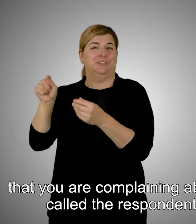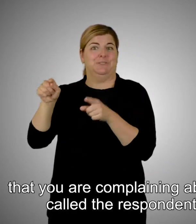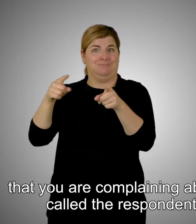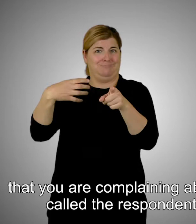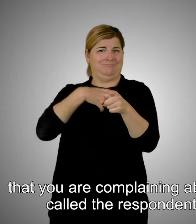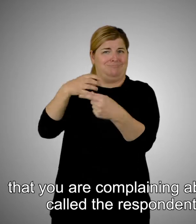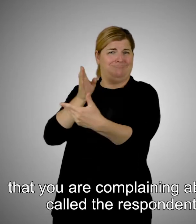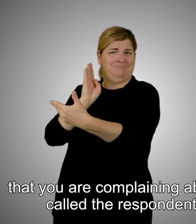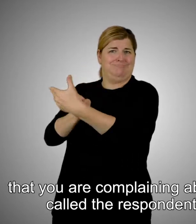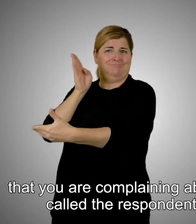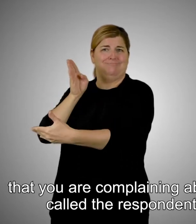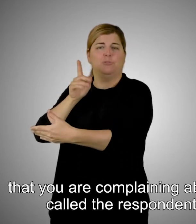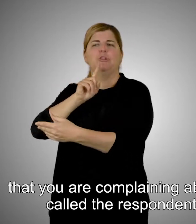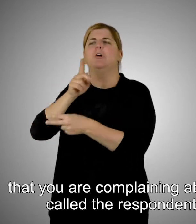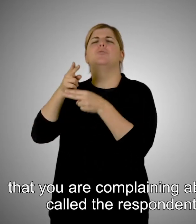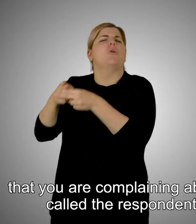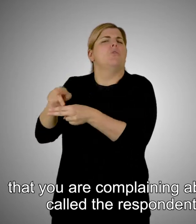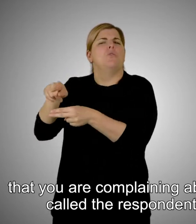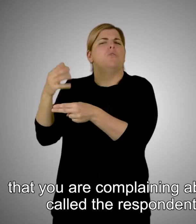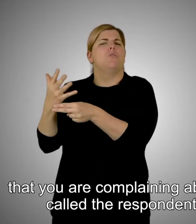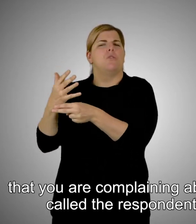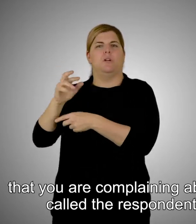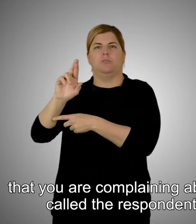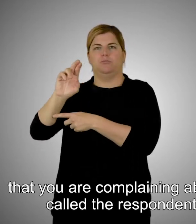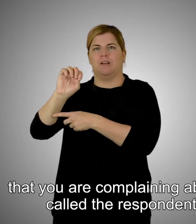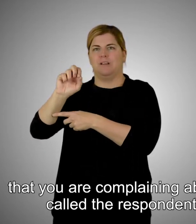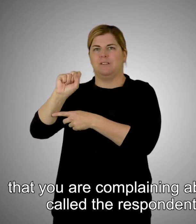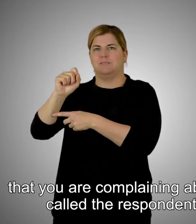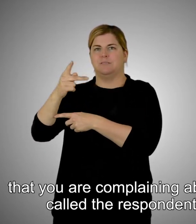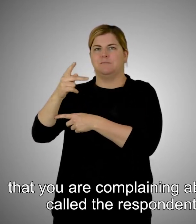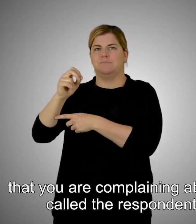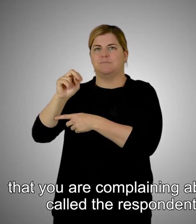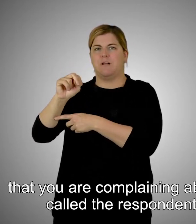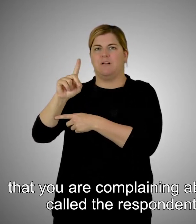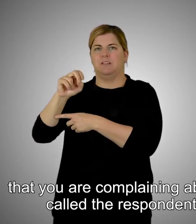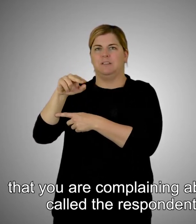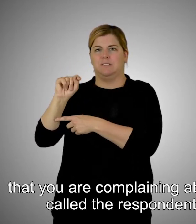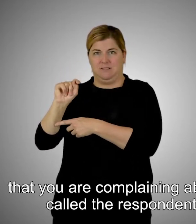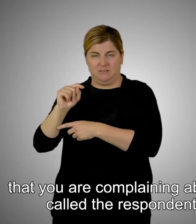that you are complaining about is called the respondent.